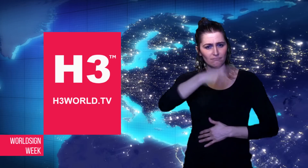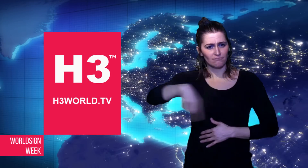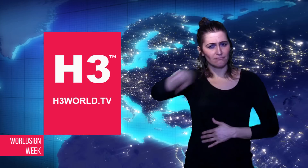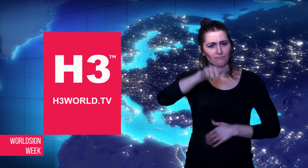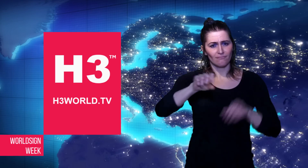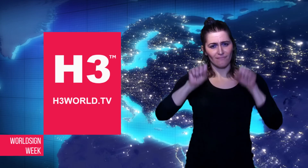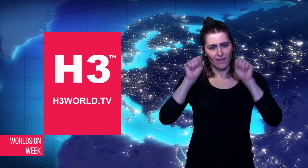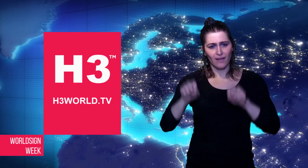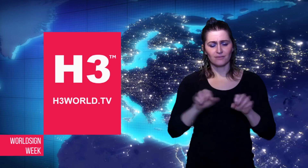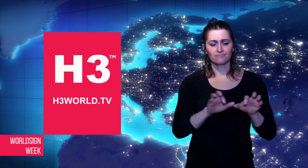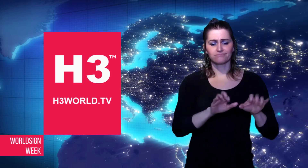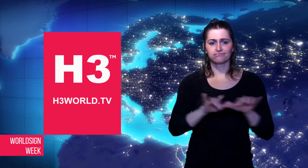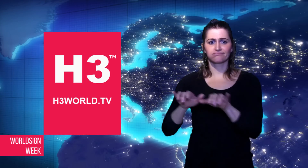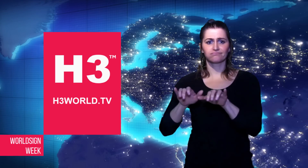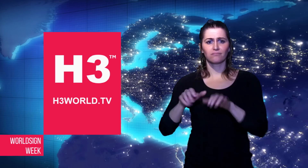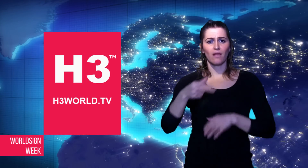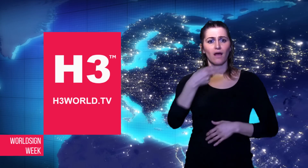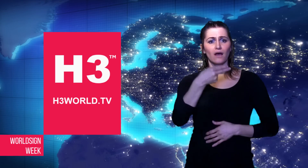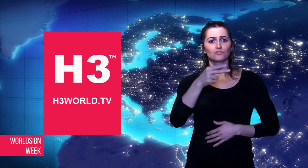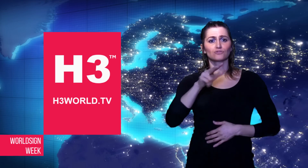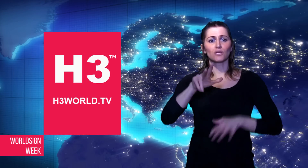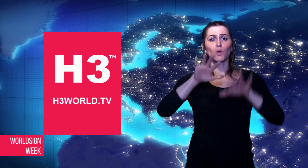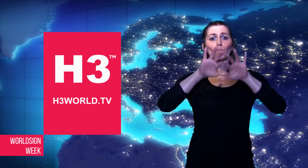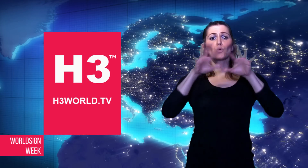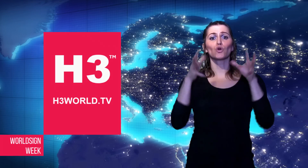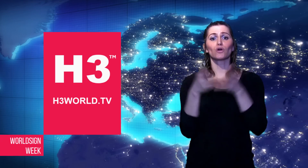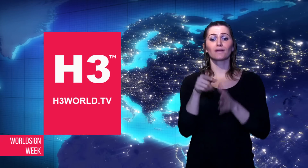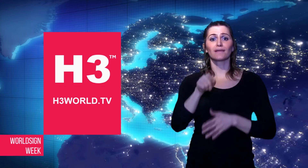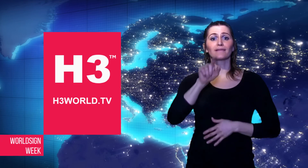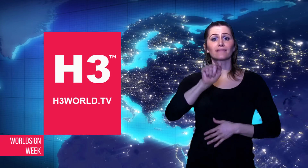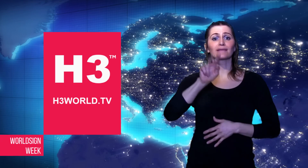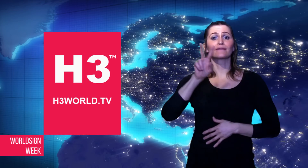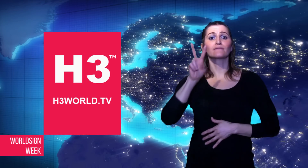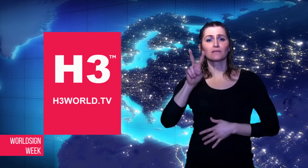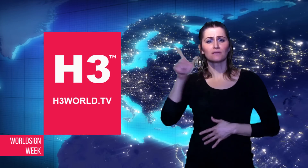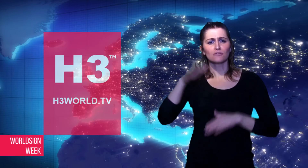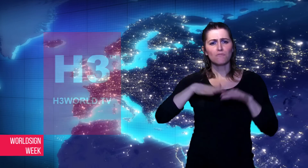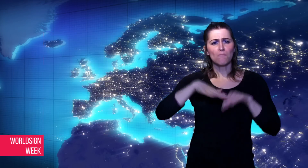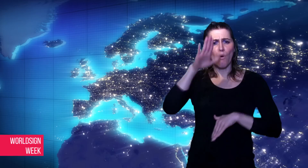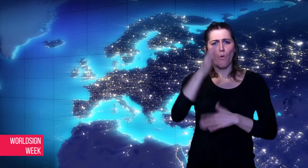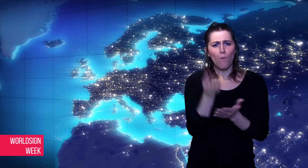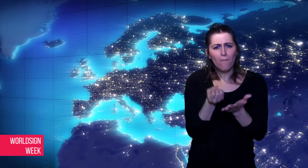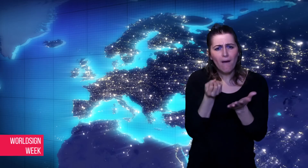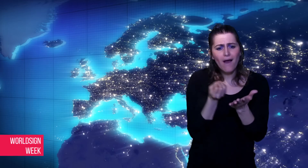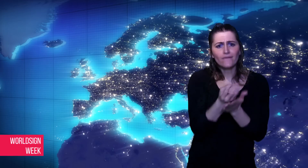visit H3WORLD.TV for more shows,